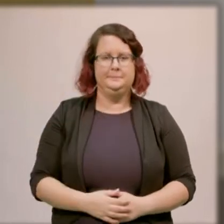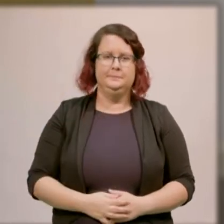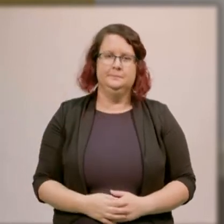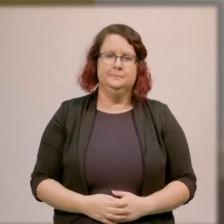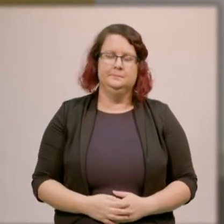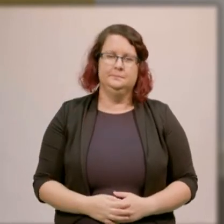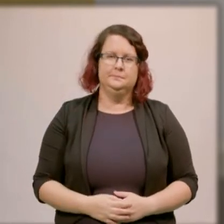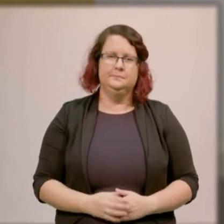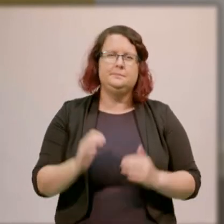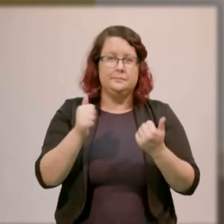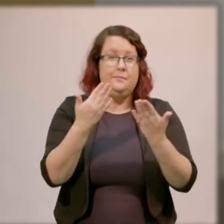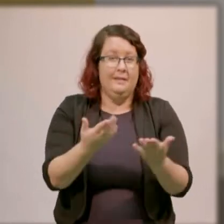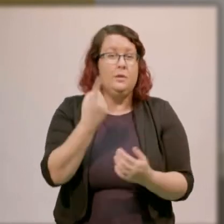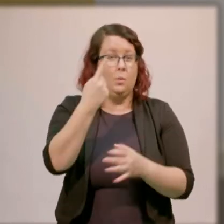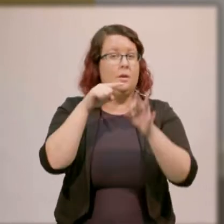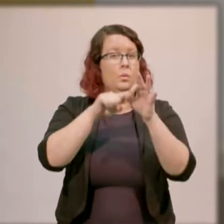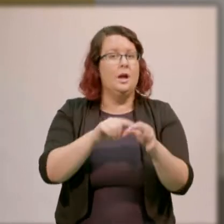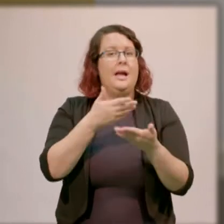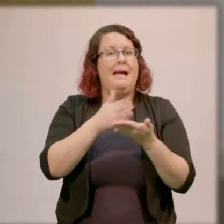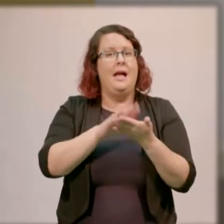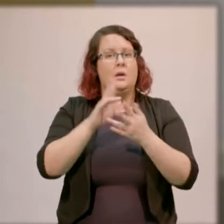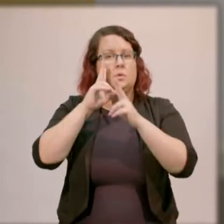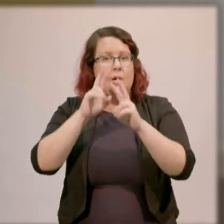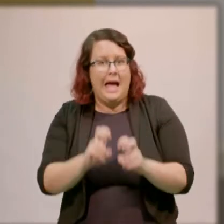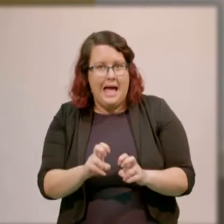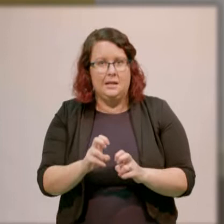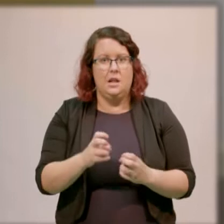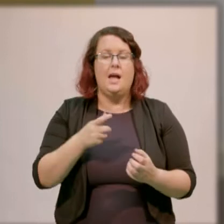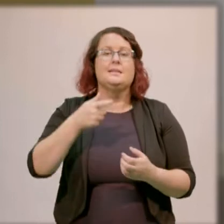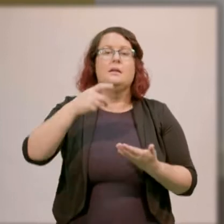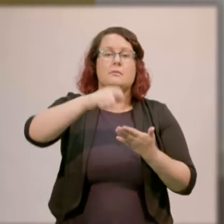Here's the kind of question, about analysing a cereal package,